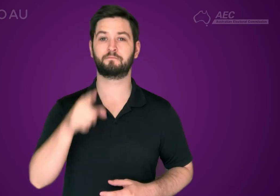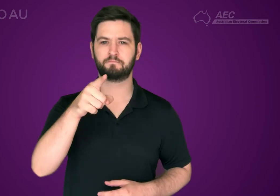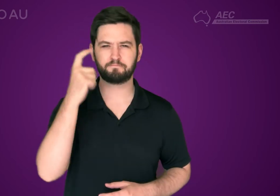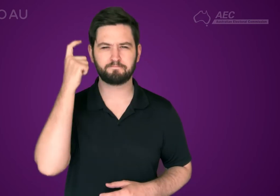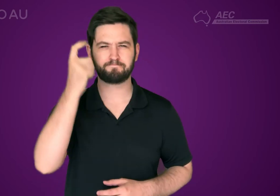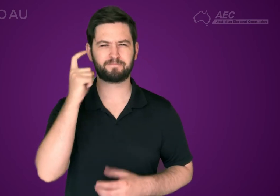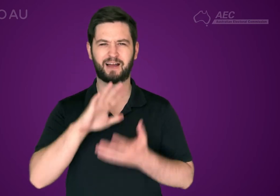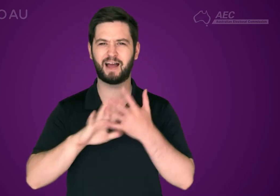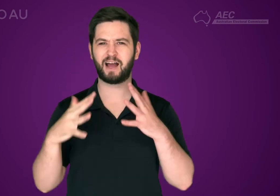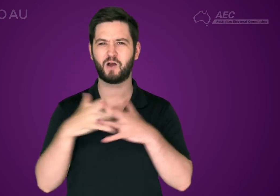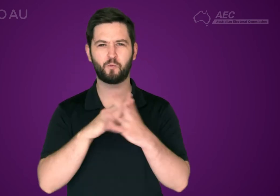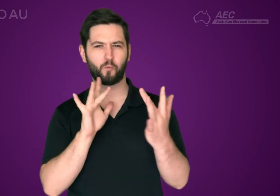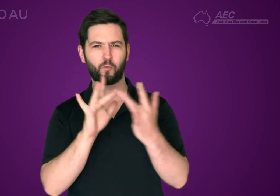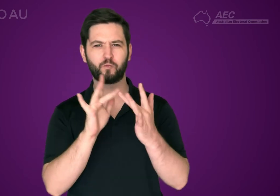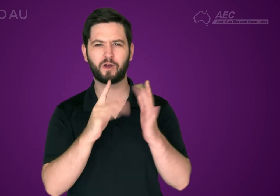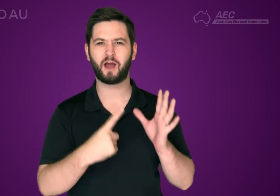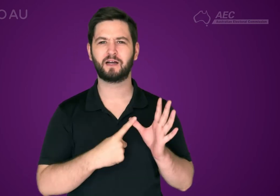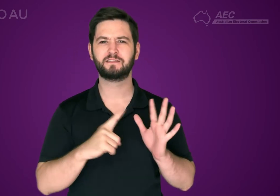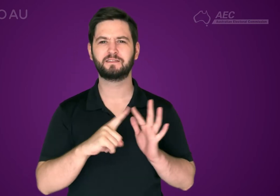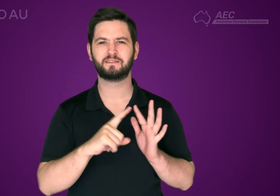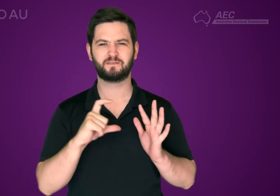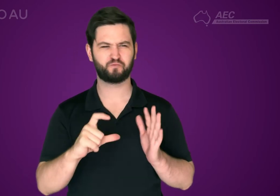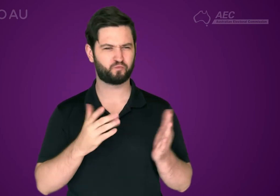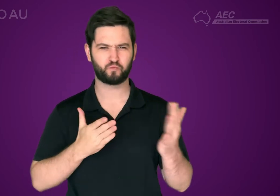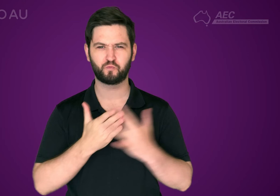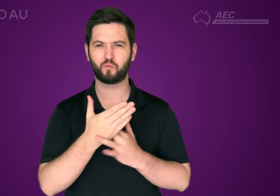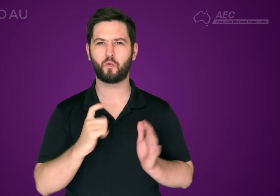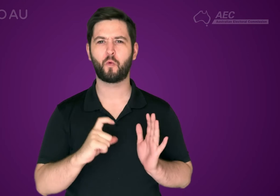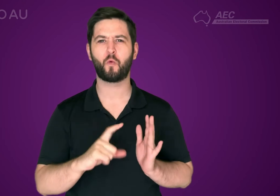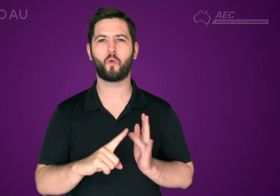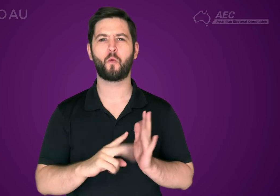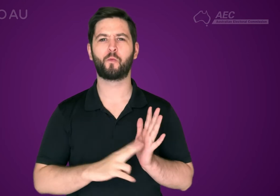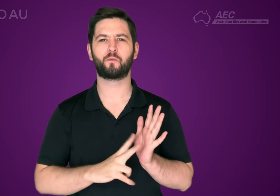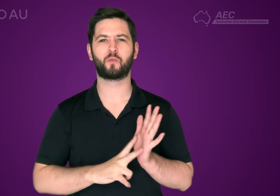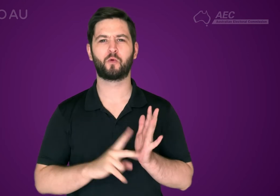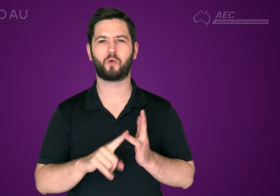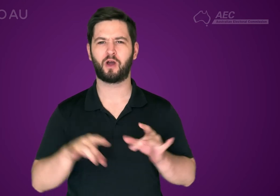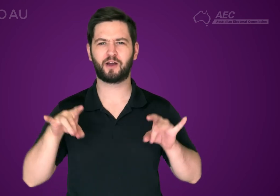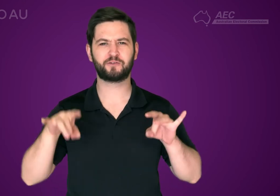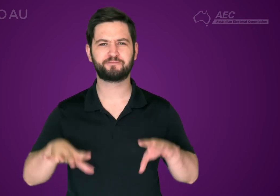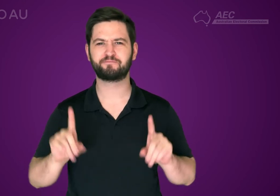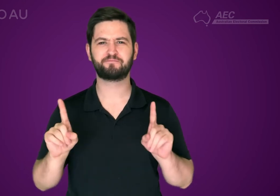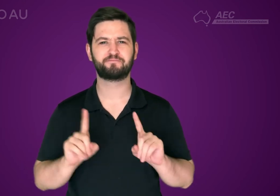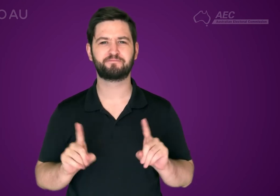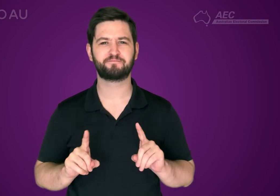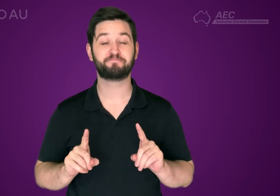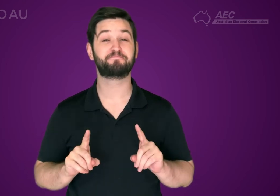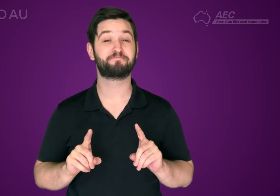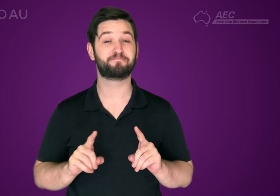How can I contact the Australian Electoral Commission through Convo Australia?